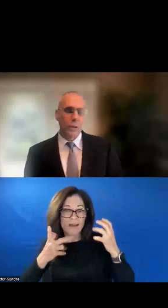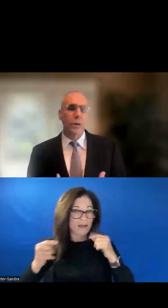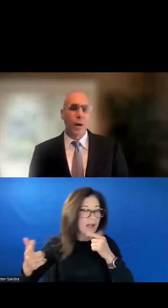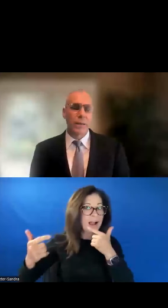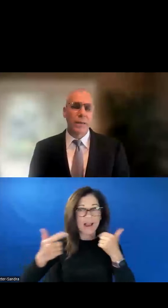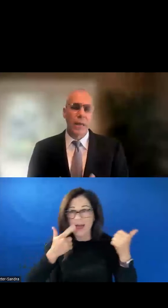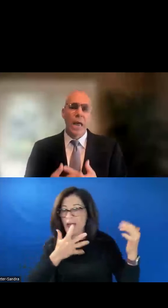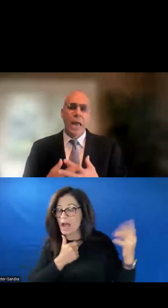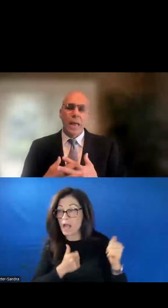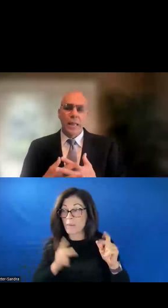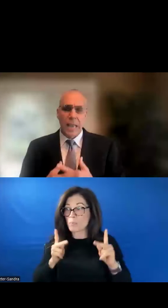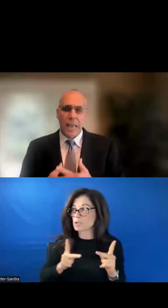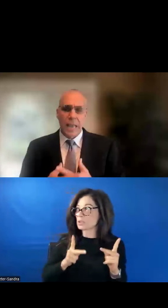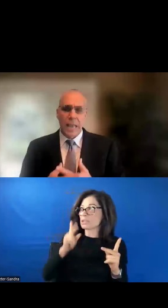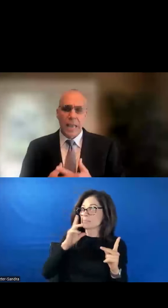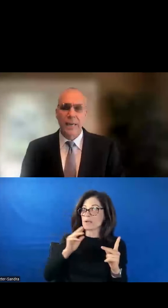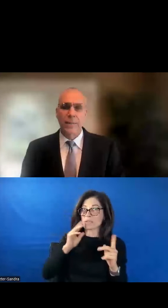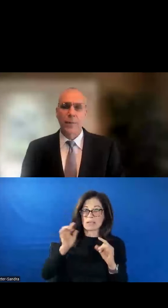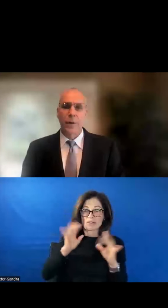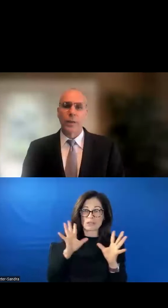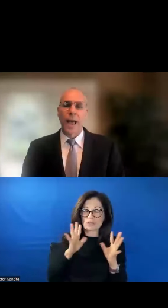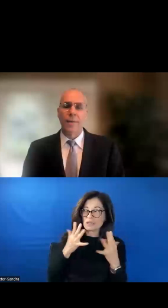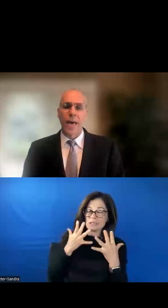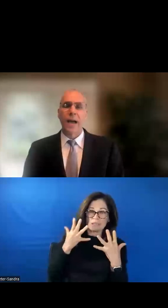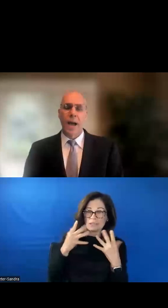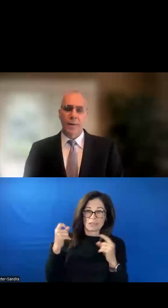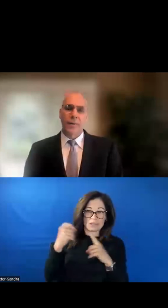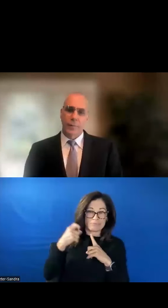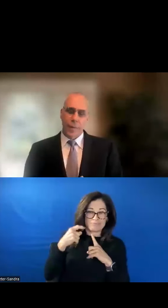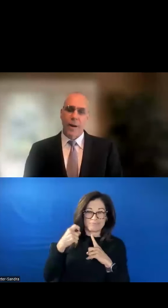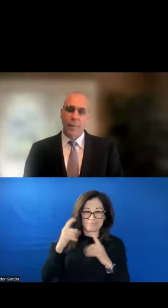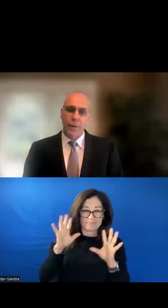PERSON IN CRISIS, IT IS DIFFICULT TO THAT HAVE ENVIRONMENT.